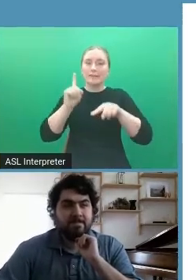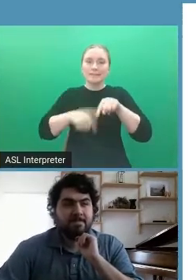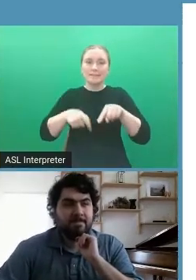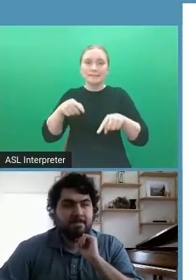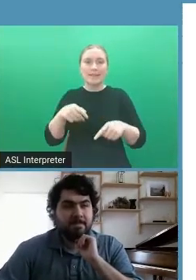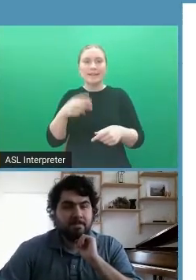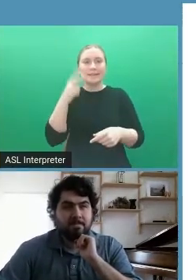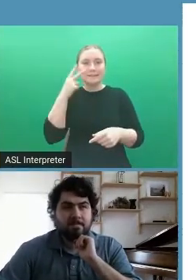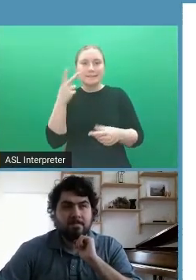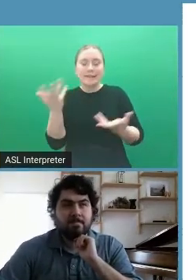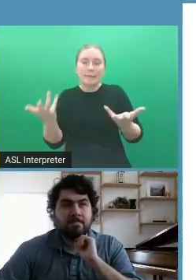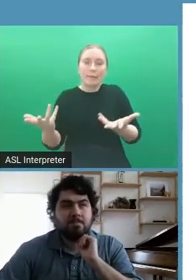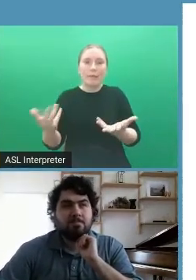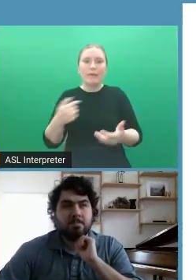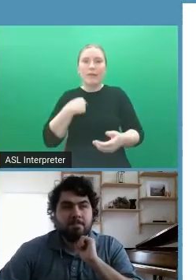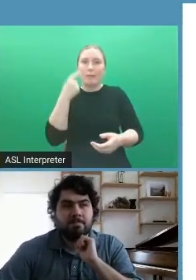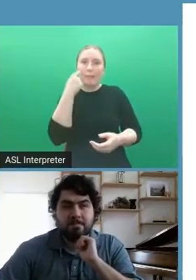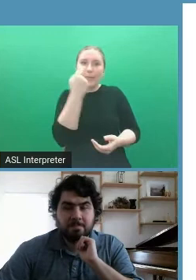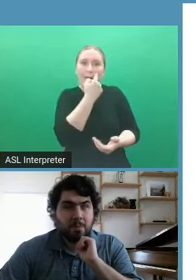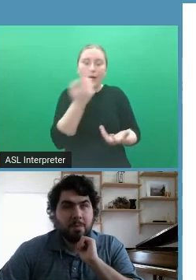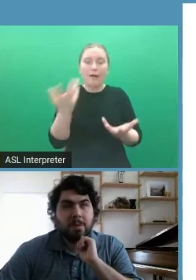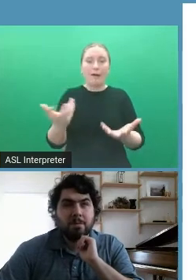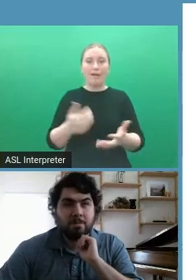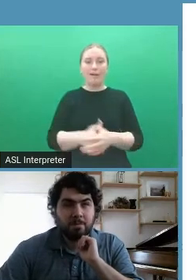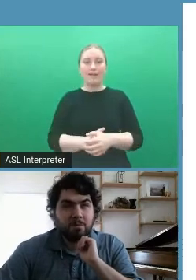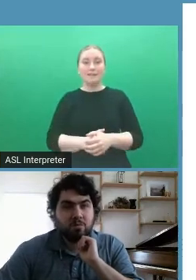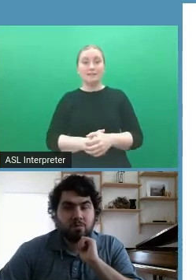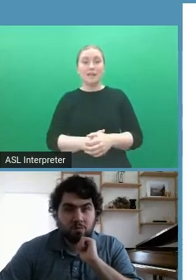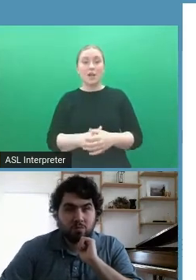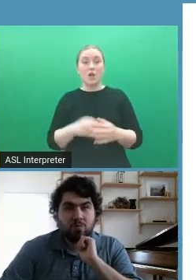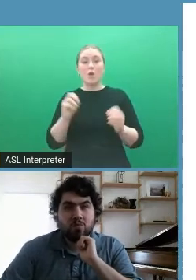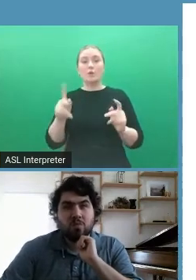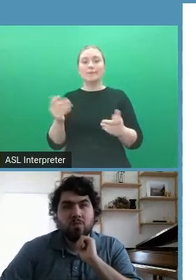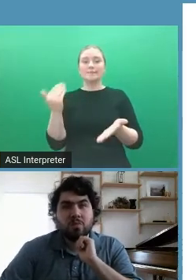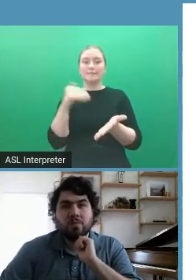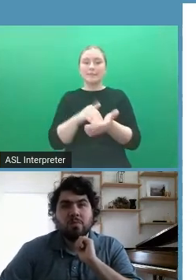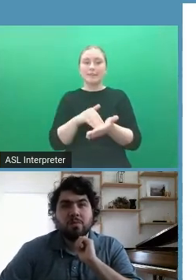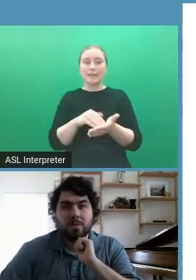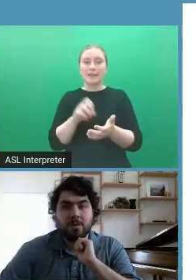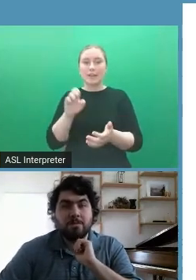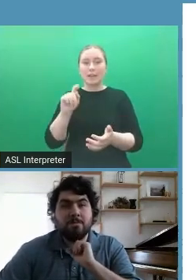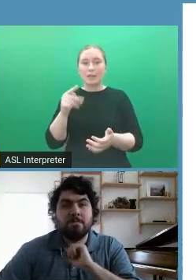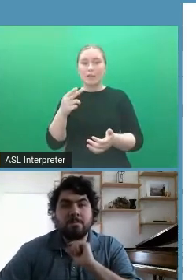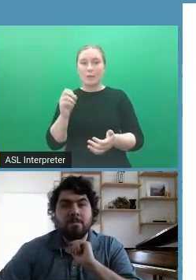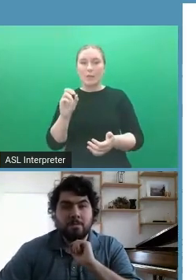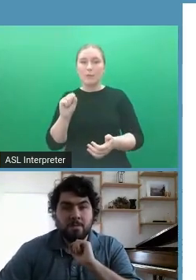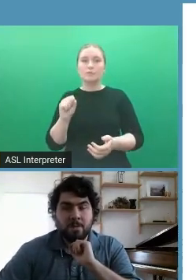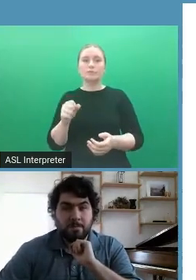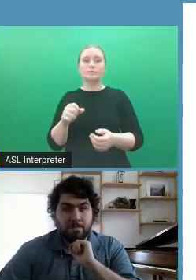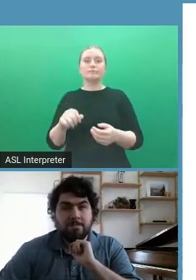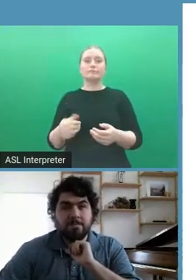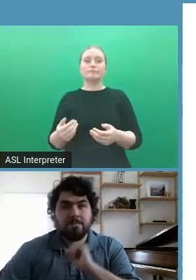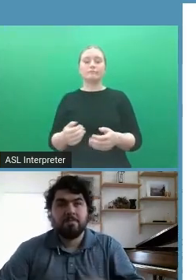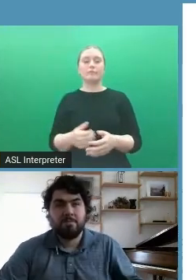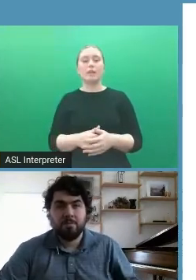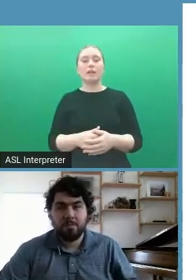So just starting off with our ethos again, if you've attended either the last two sessions